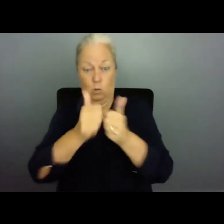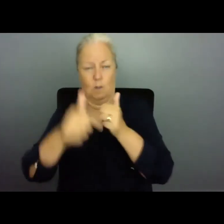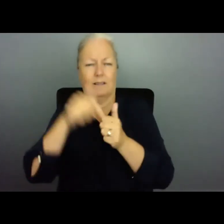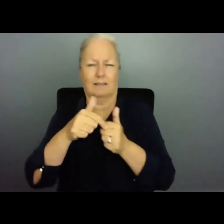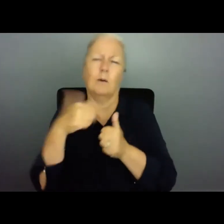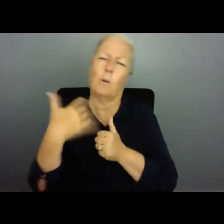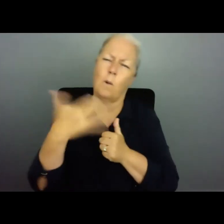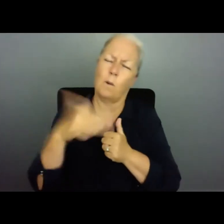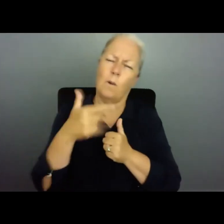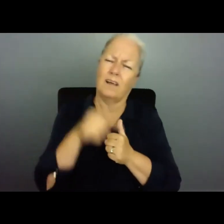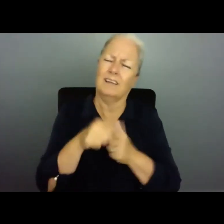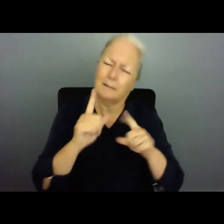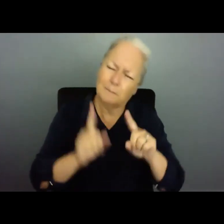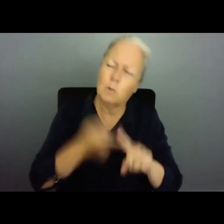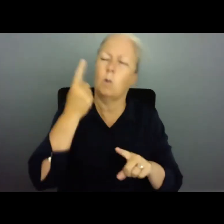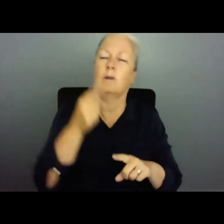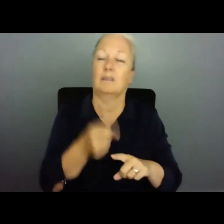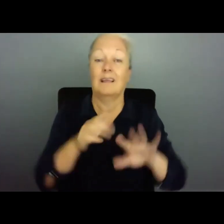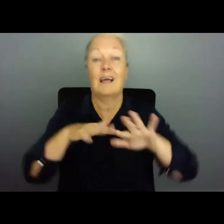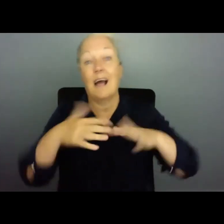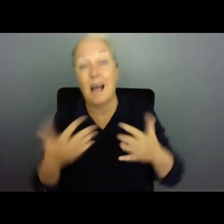to teach reach people without intellectual disability